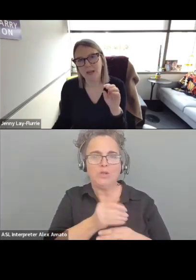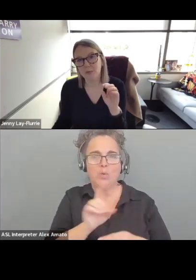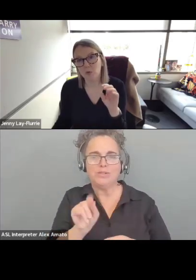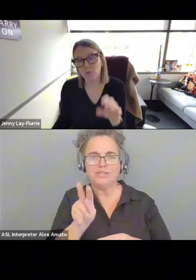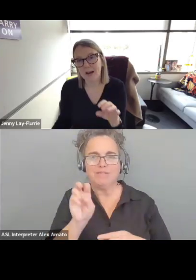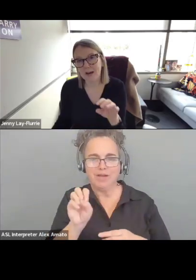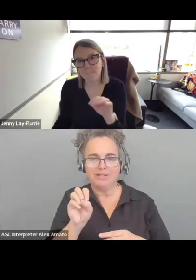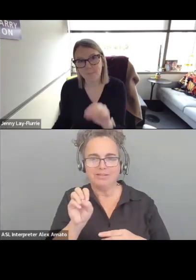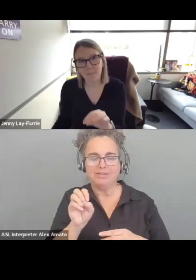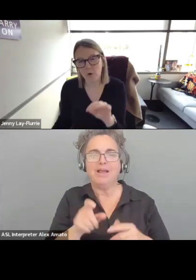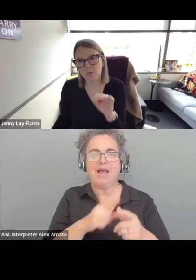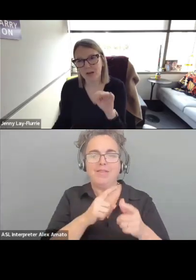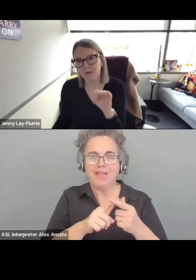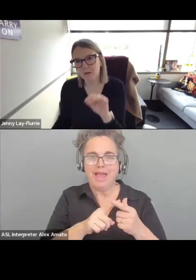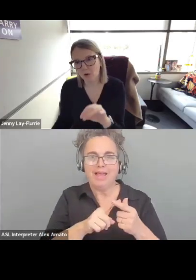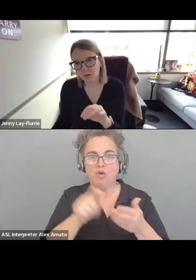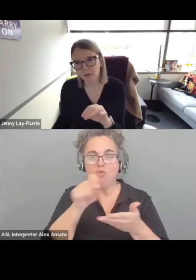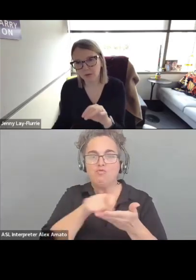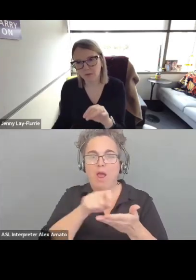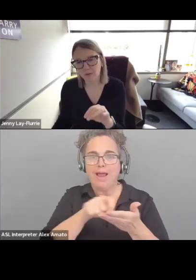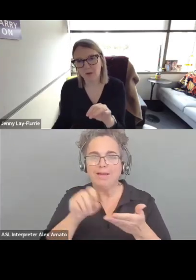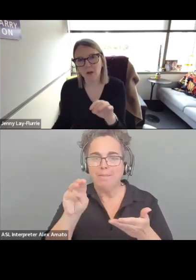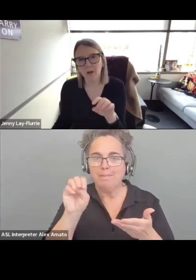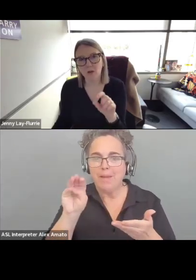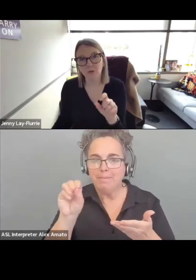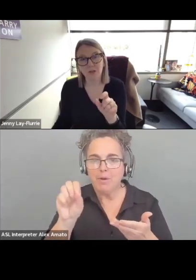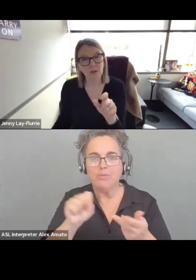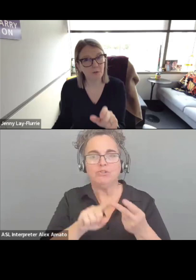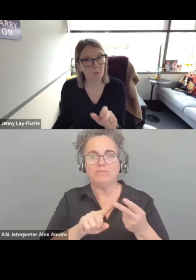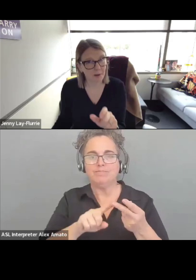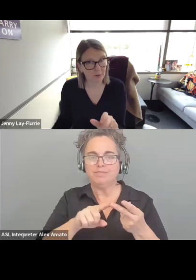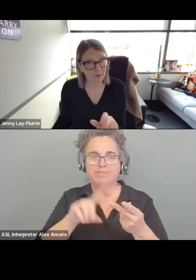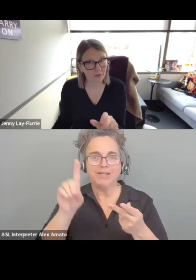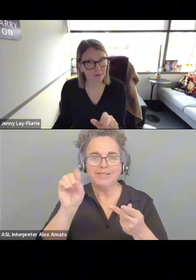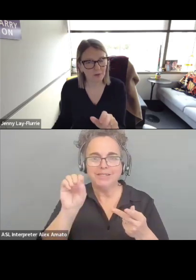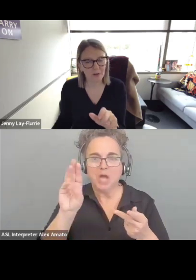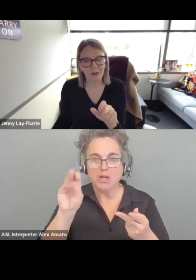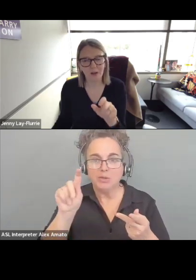and be able to write memos and documents using a foot mouse